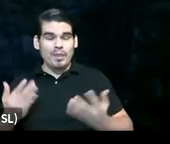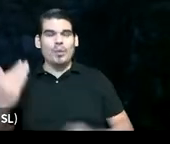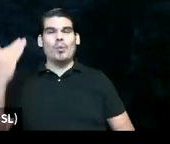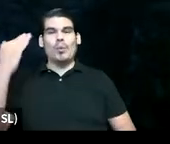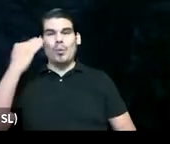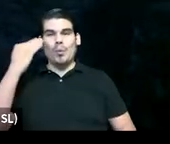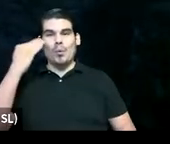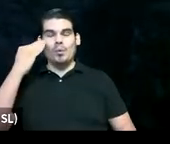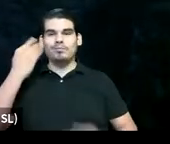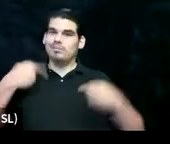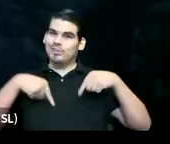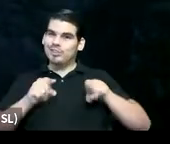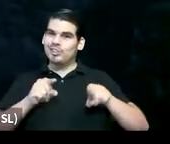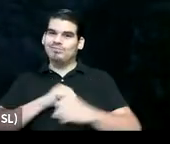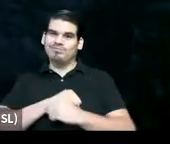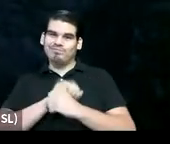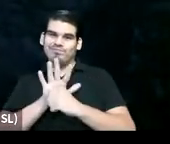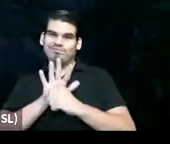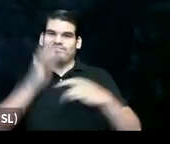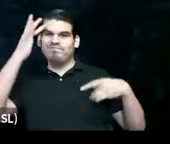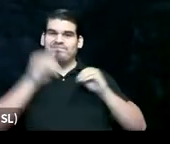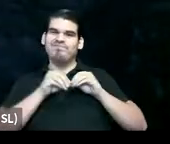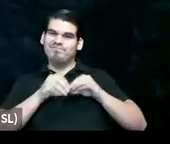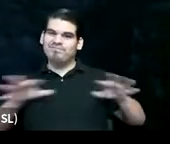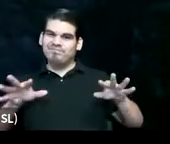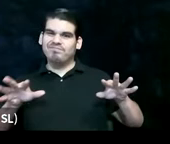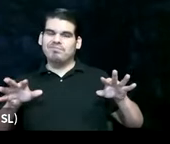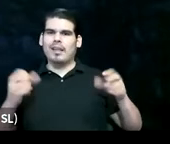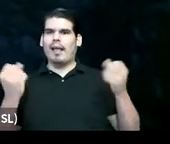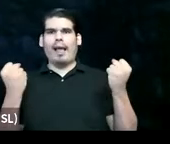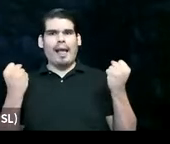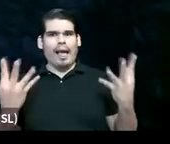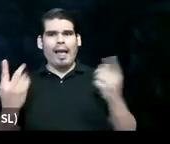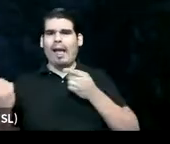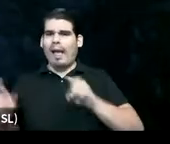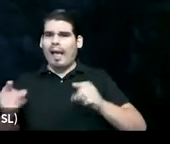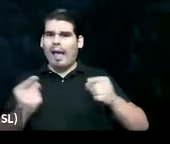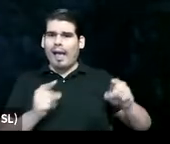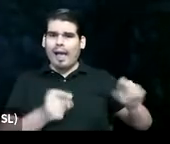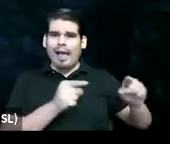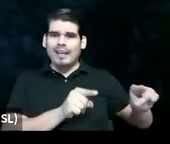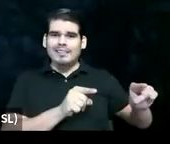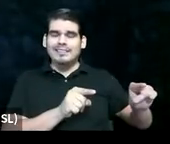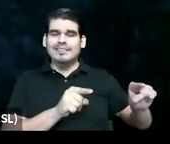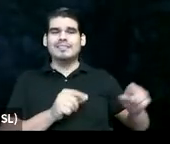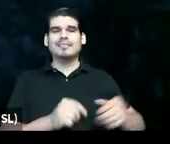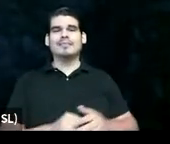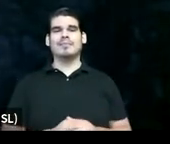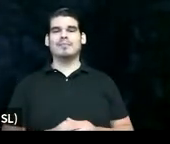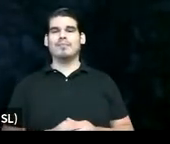Looking that students are like facing the equity issues and stuff. So, our group really like know down and like they really wanted to write